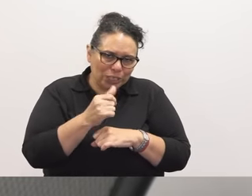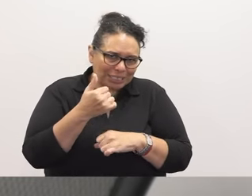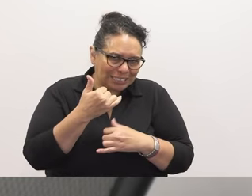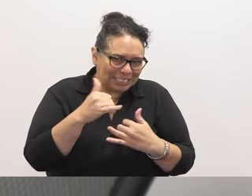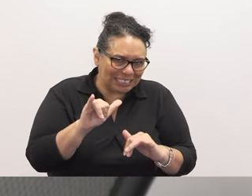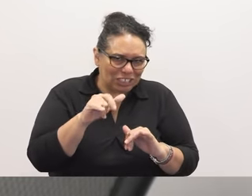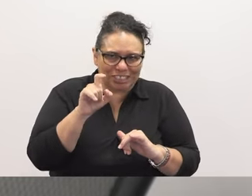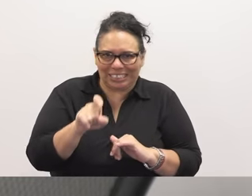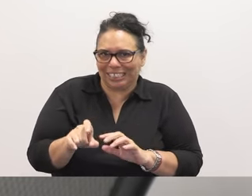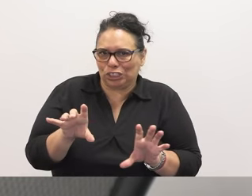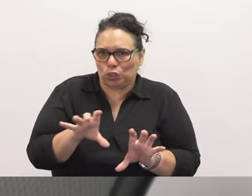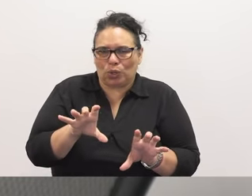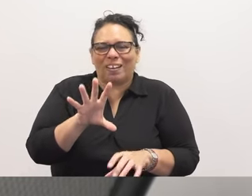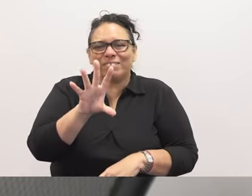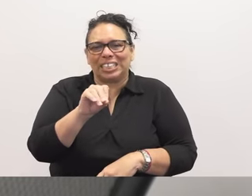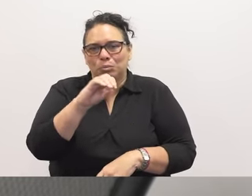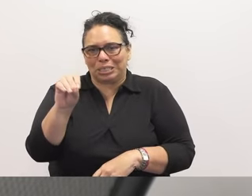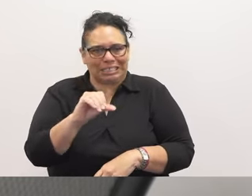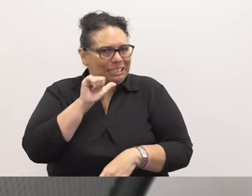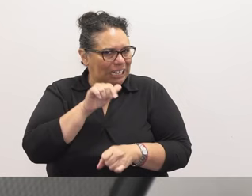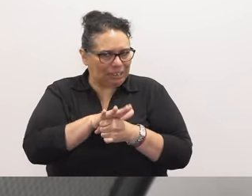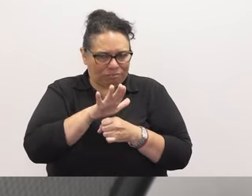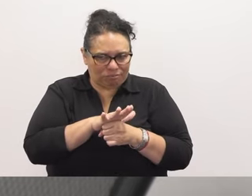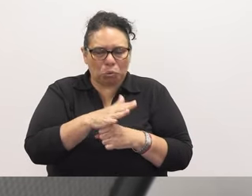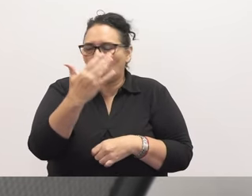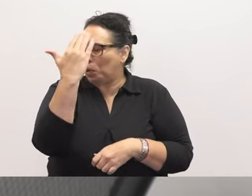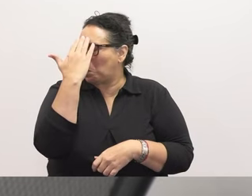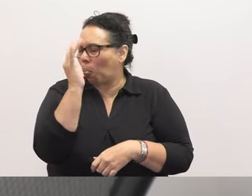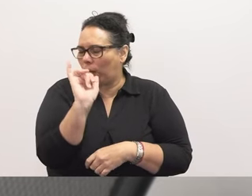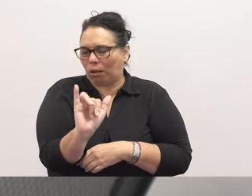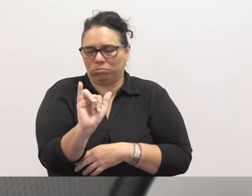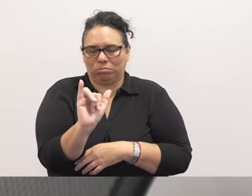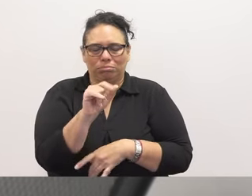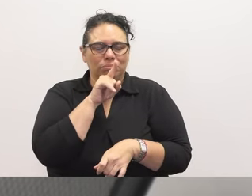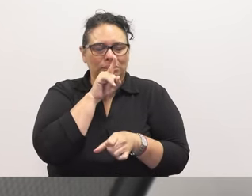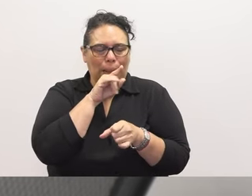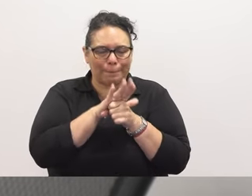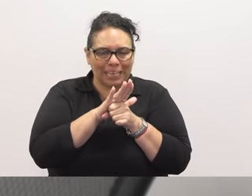And we know that, we're committed to this excellence